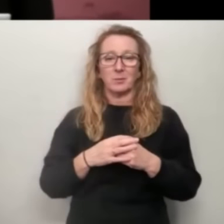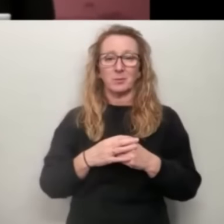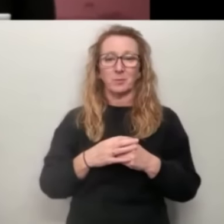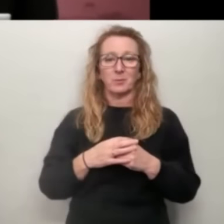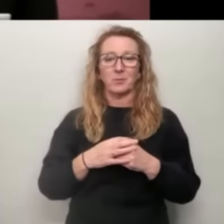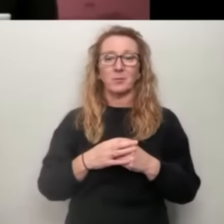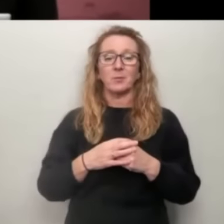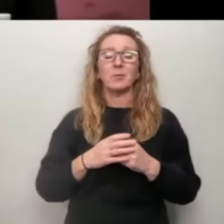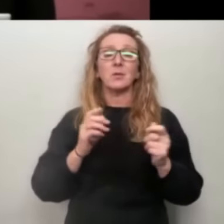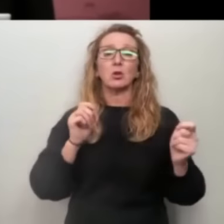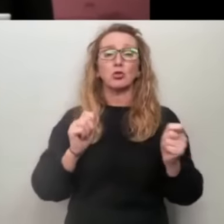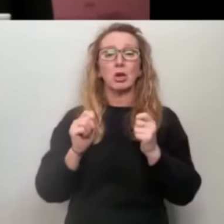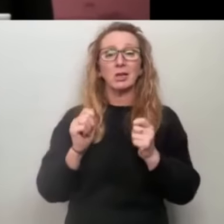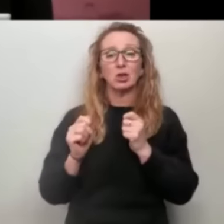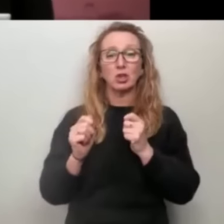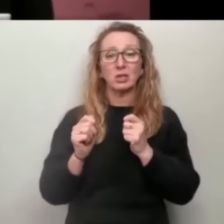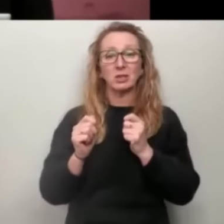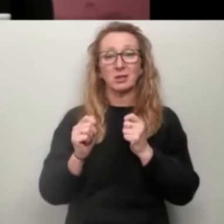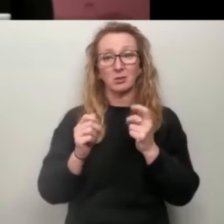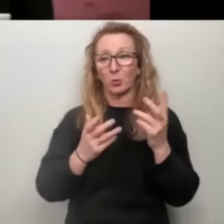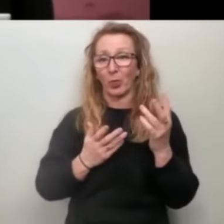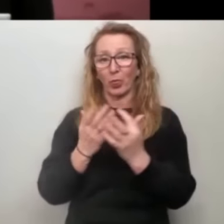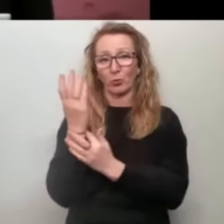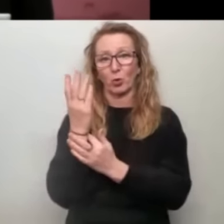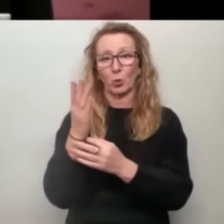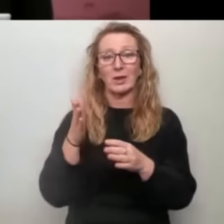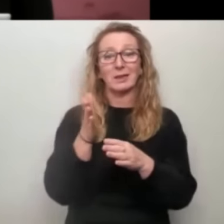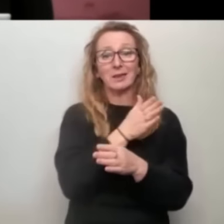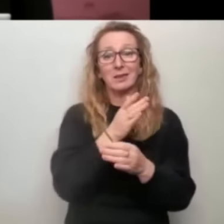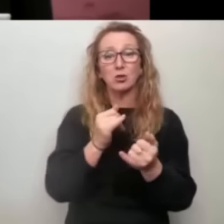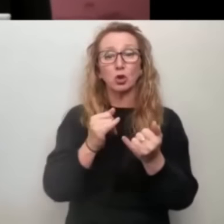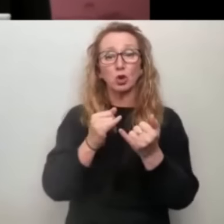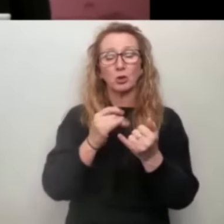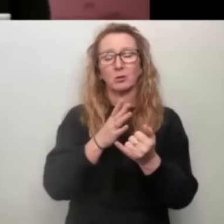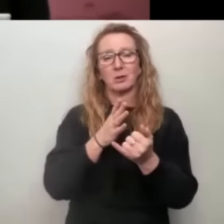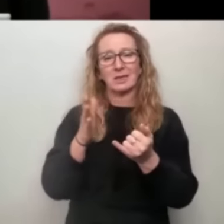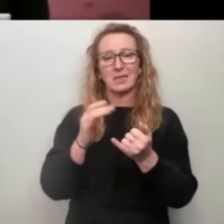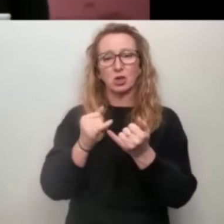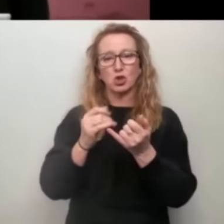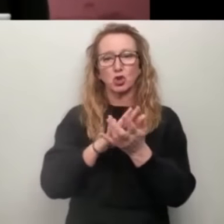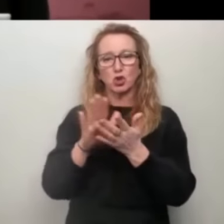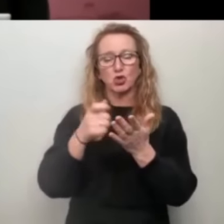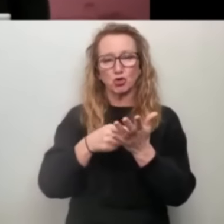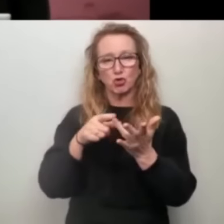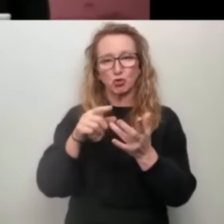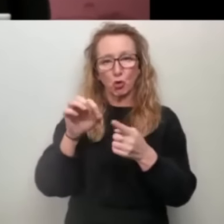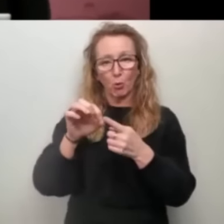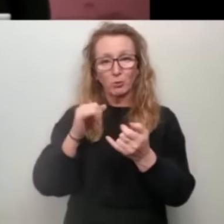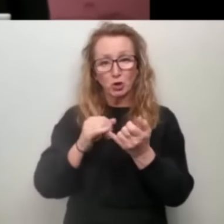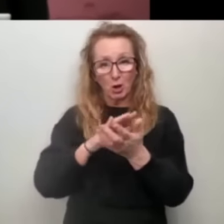The changes wrought in the East Shropshire coalfield and beyond have had far reaching consequences